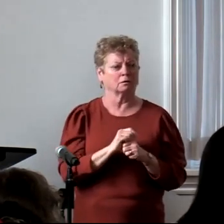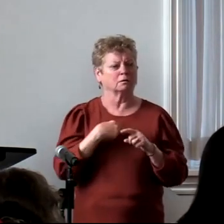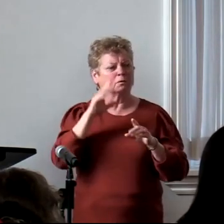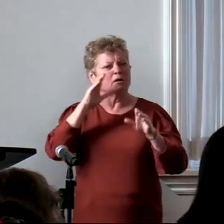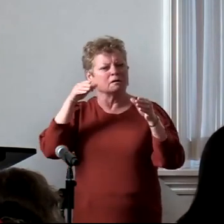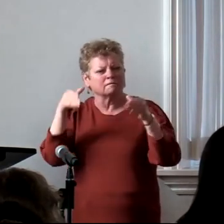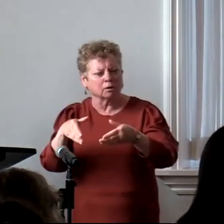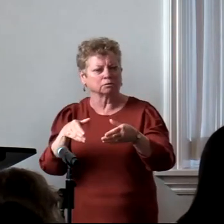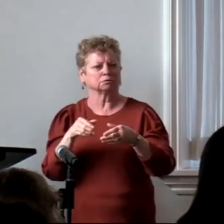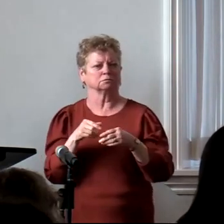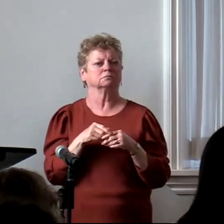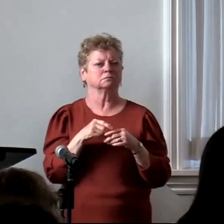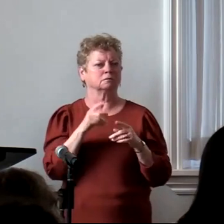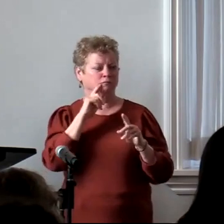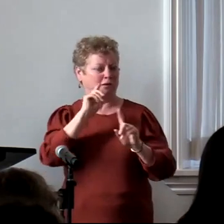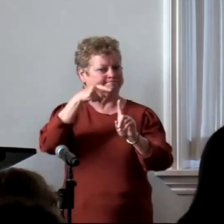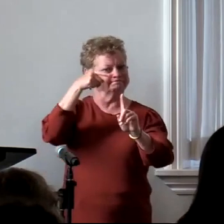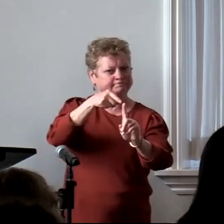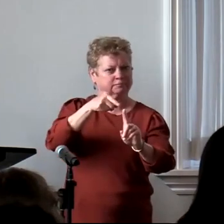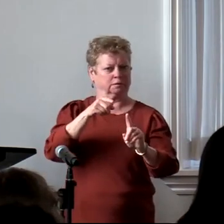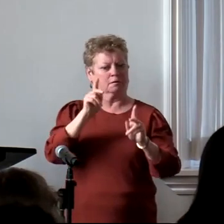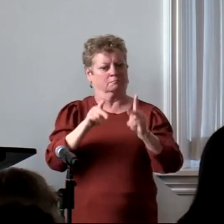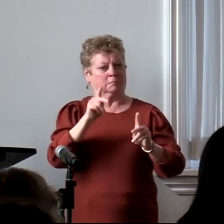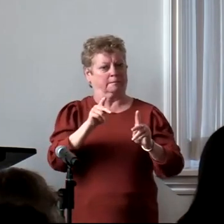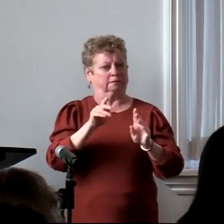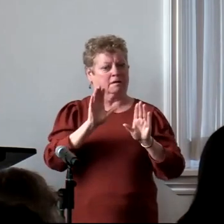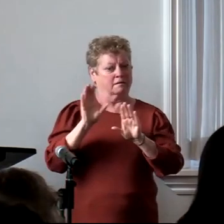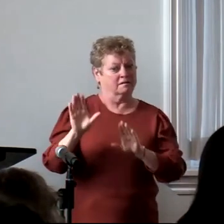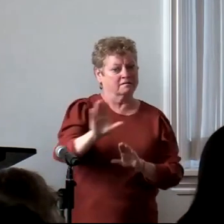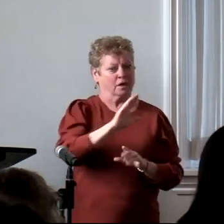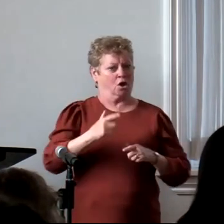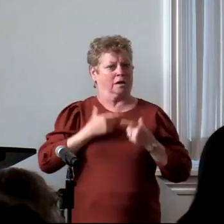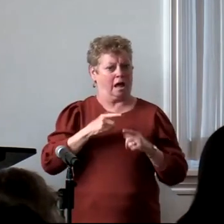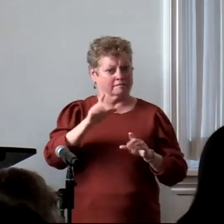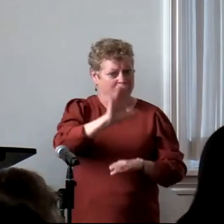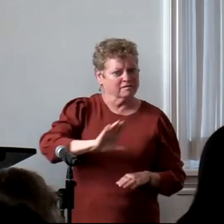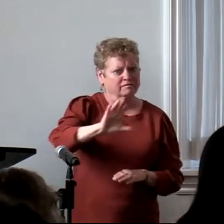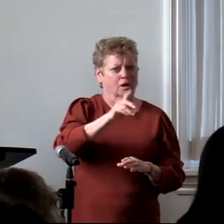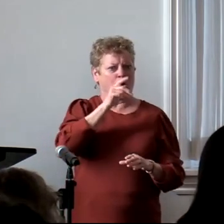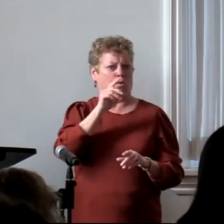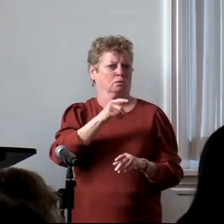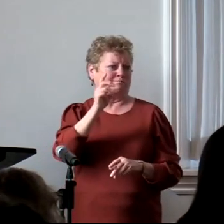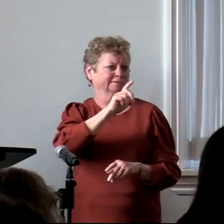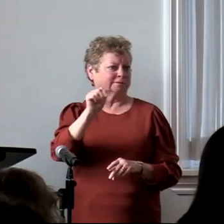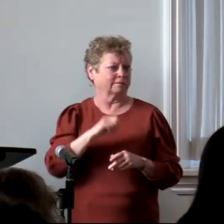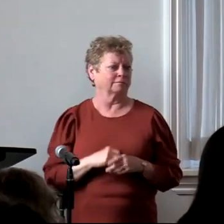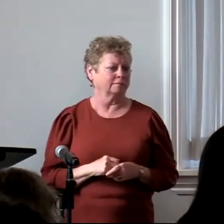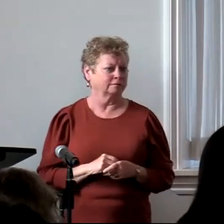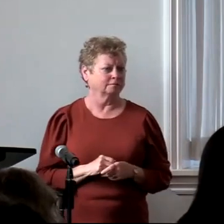and will be specific to the lives of persons with disabilities. Our hope is the index will be a tool that we all use to ensure